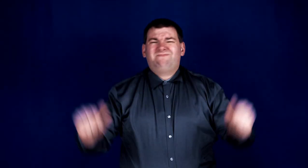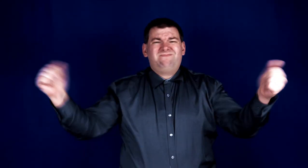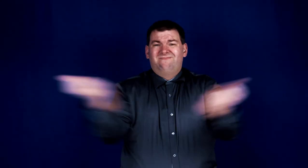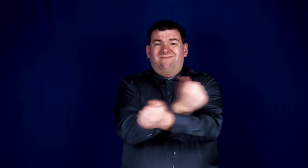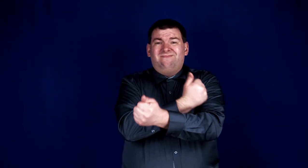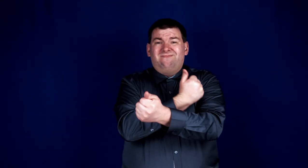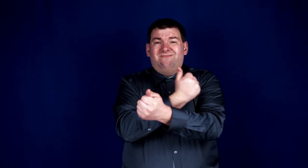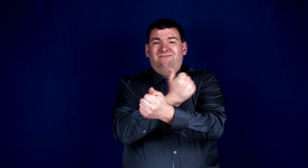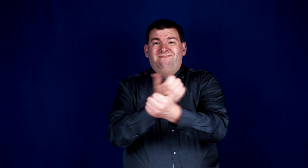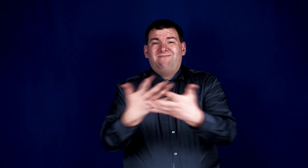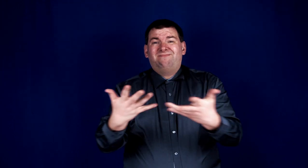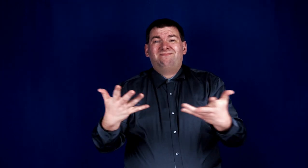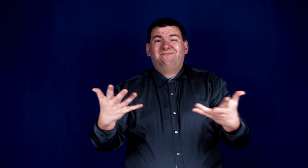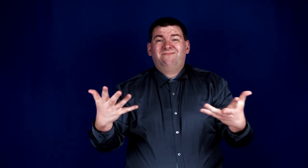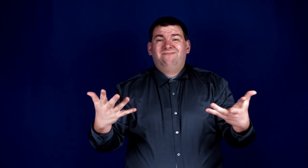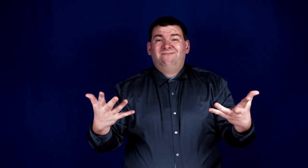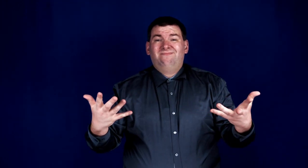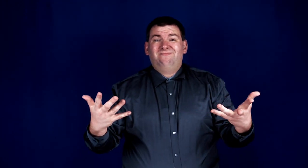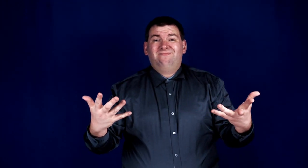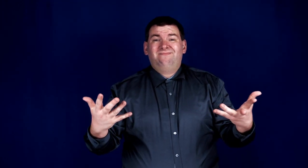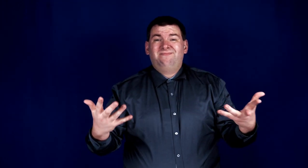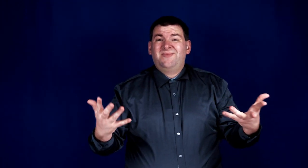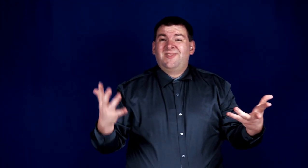anything.